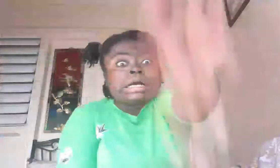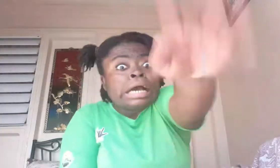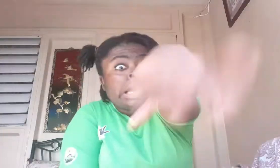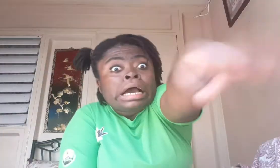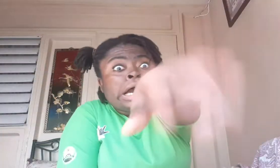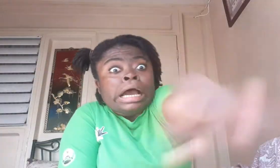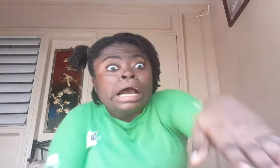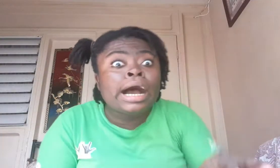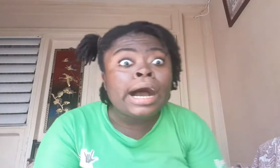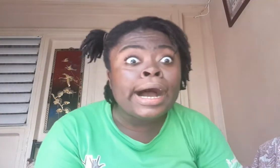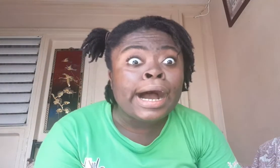Heyyy :D